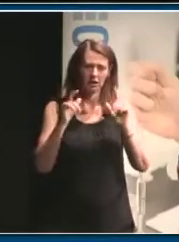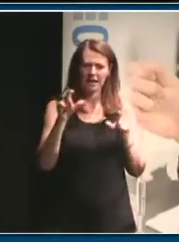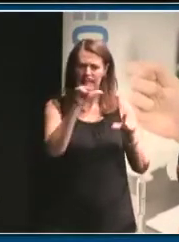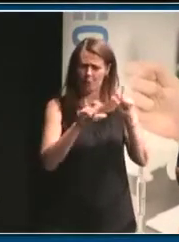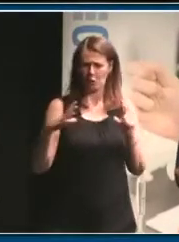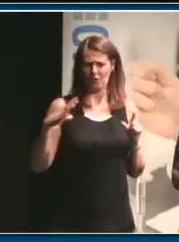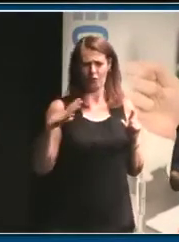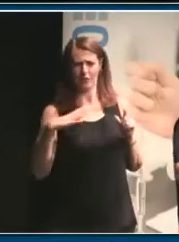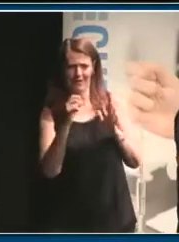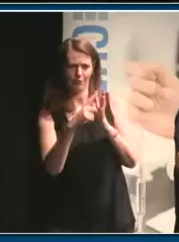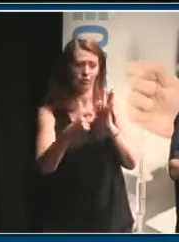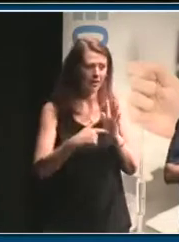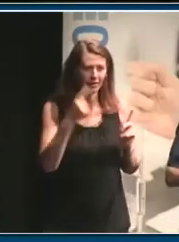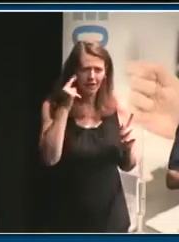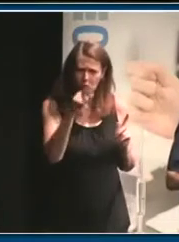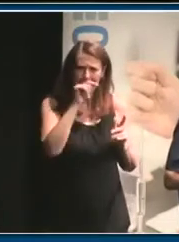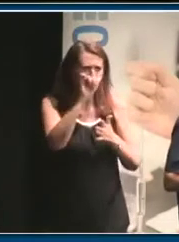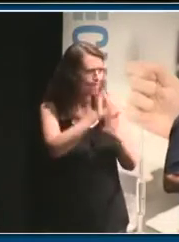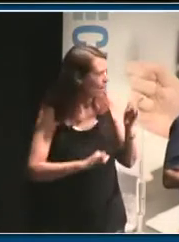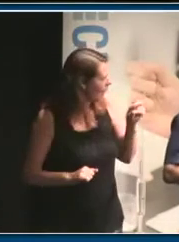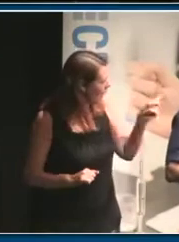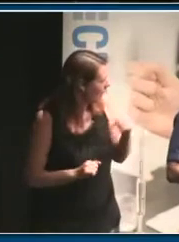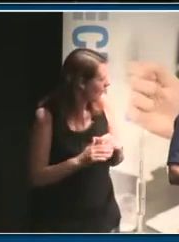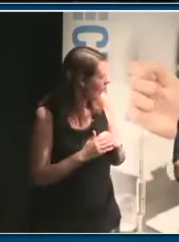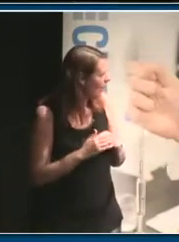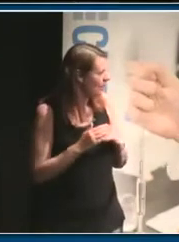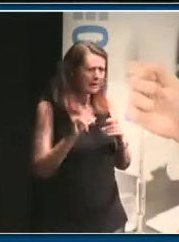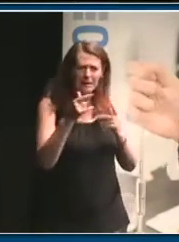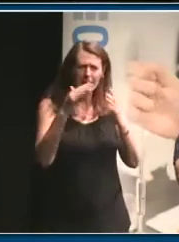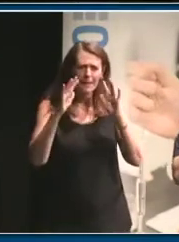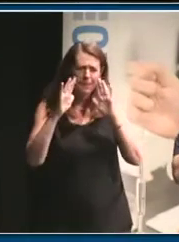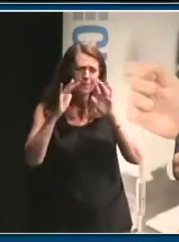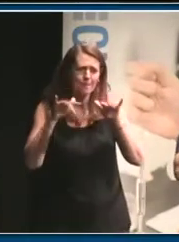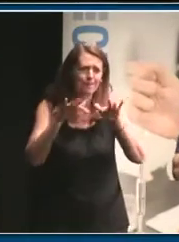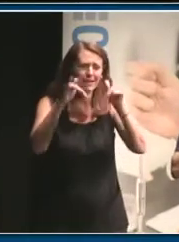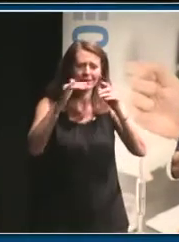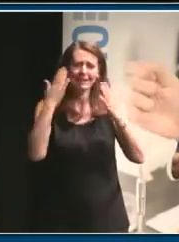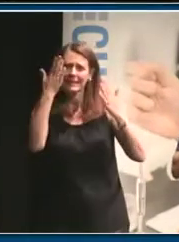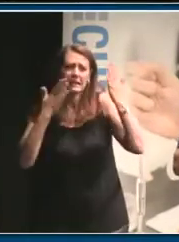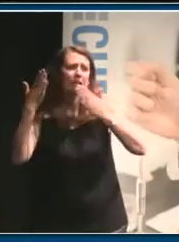about that a minute you can buy a tube of some magical material. I said material although that's